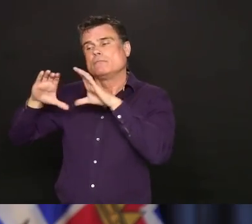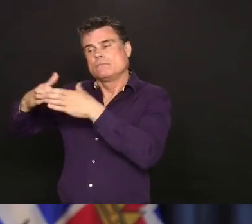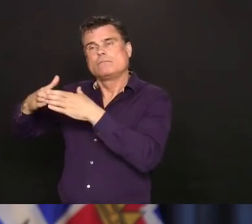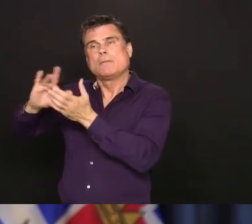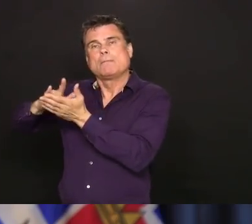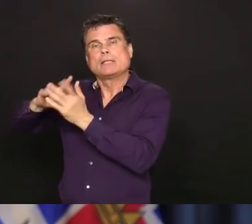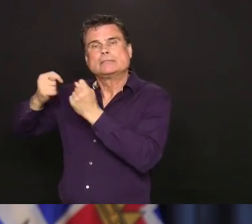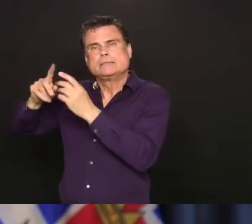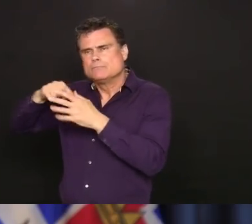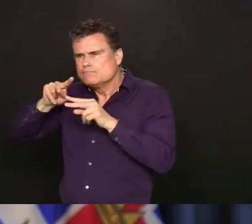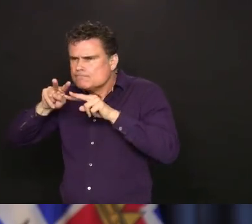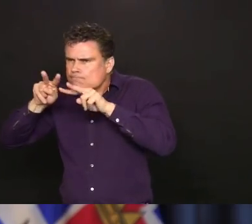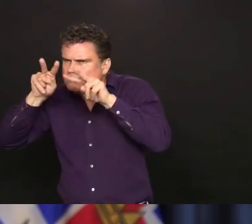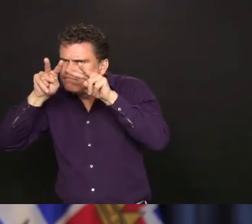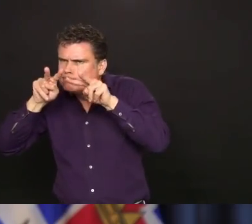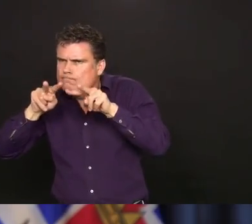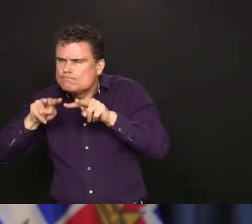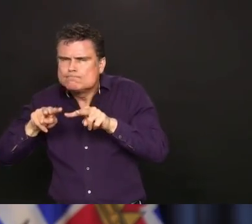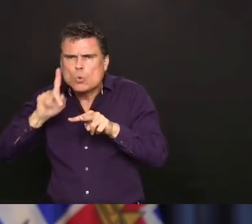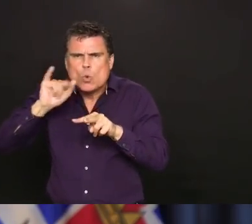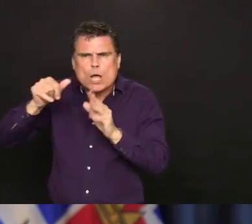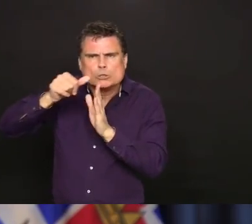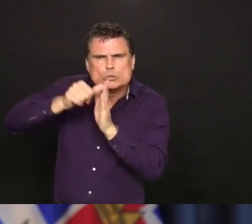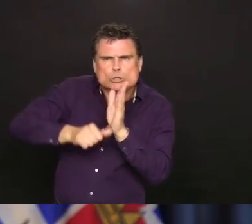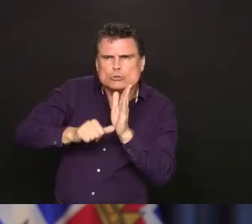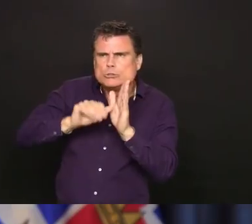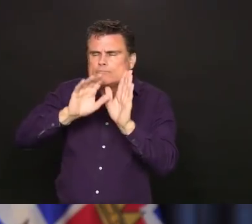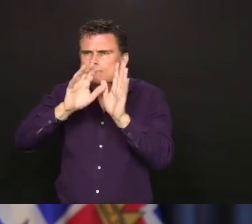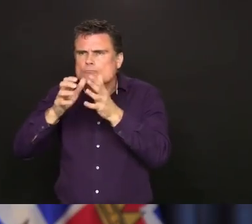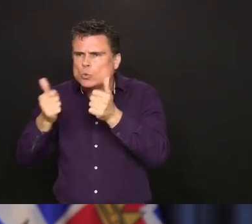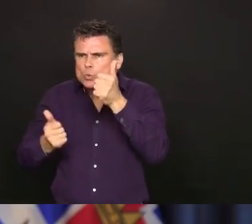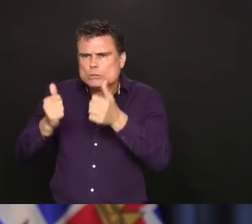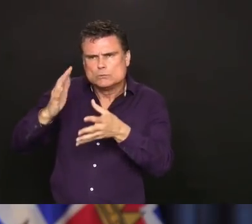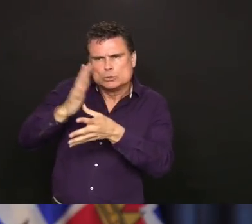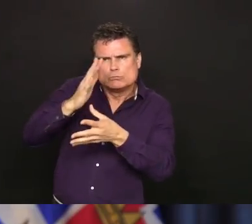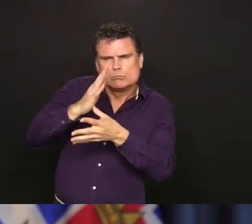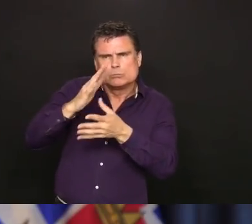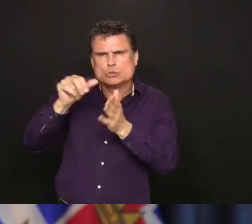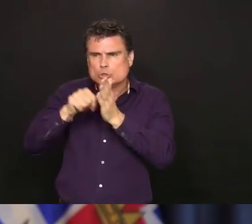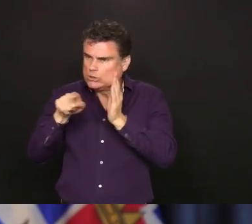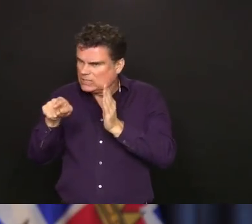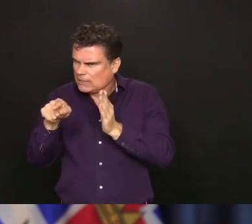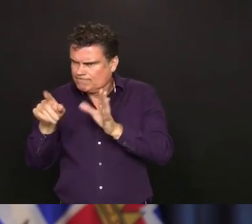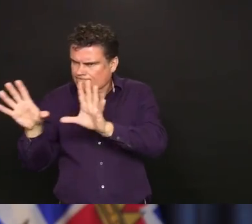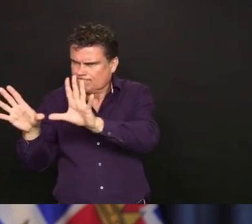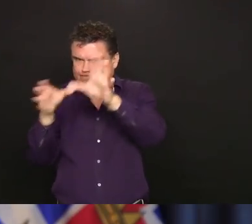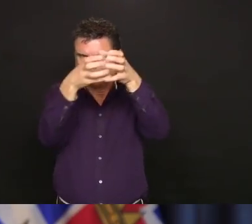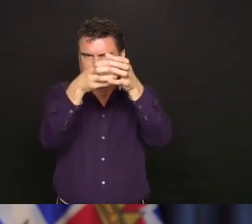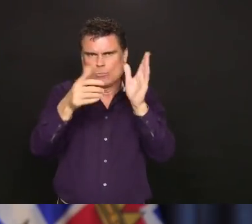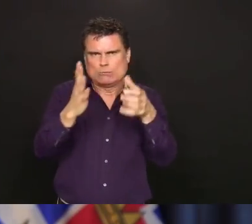It requires us in these weeks to continue flat engine the curve. It requires significant planning to start again